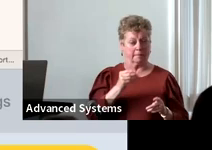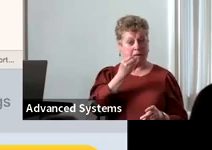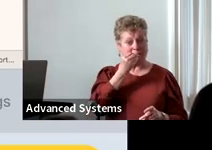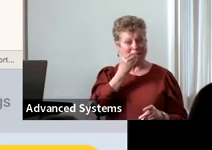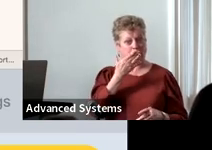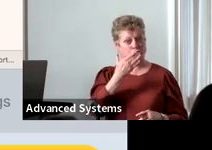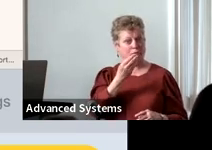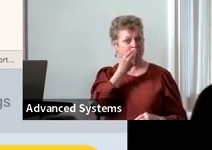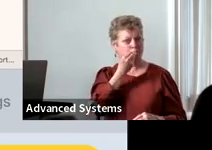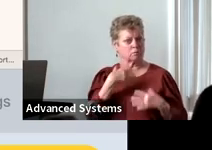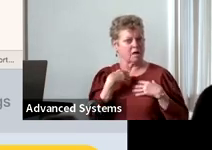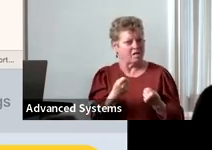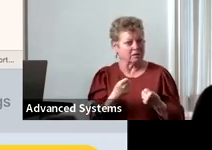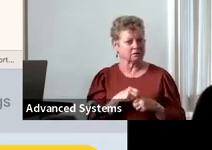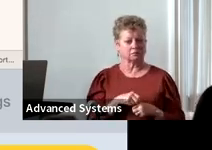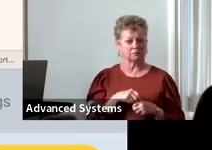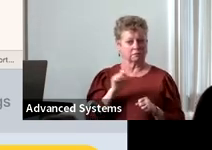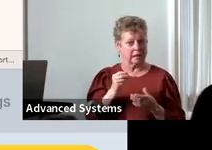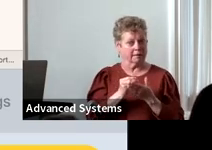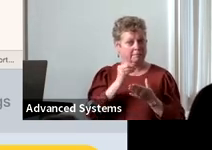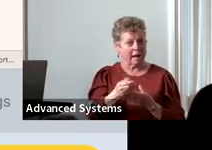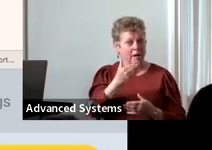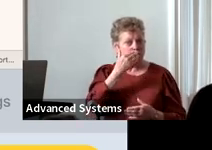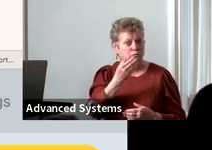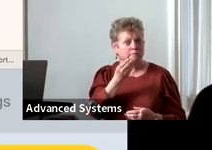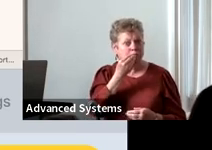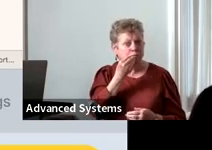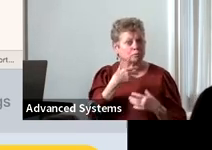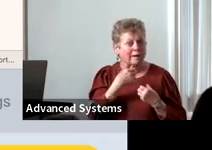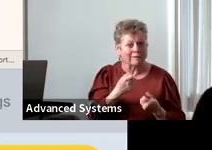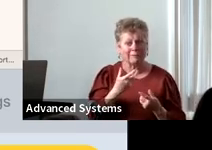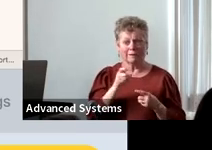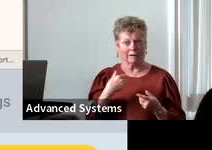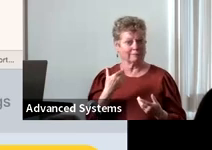whether they can purchase nutritious food, whether they have food banks,